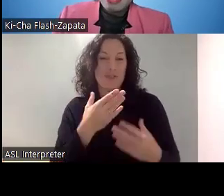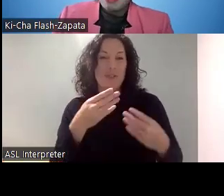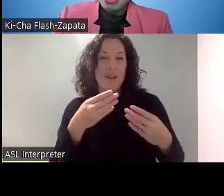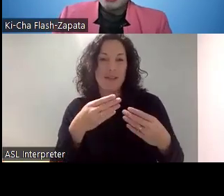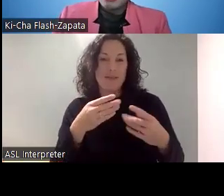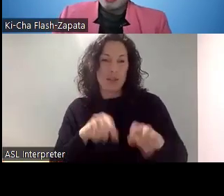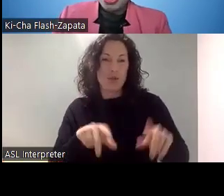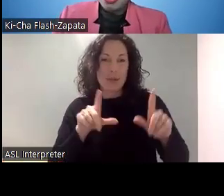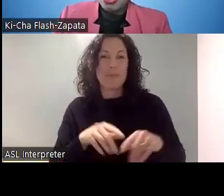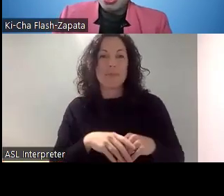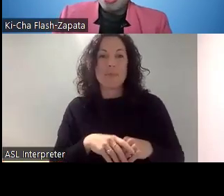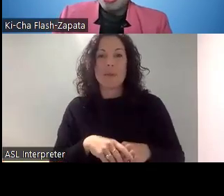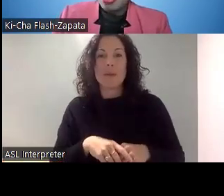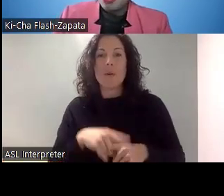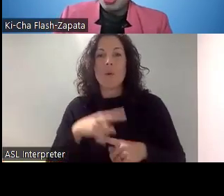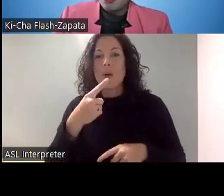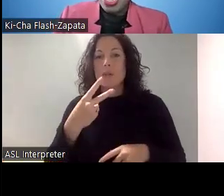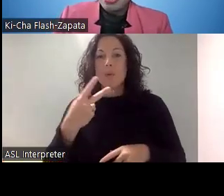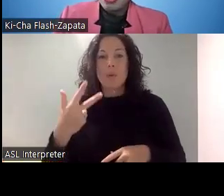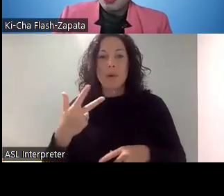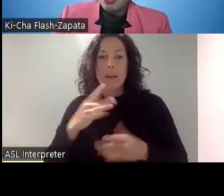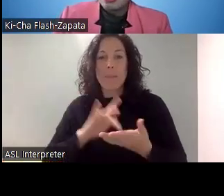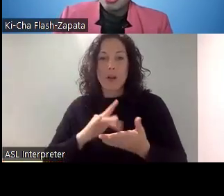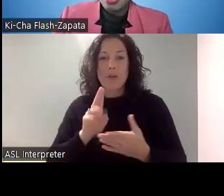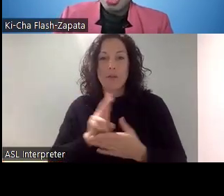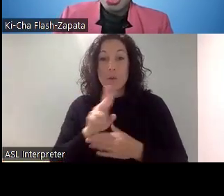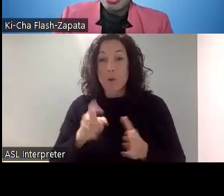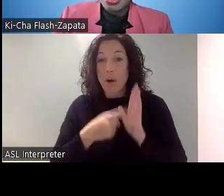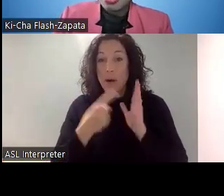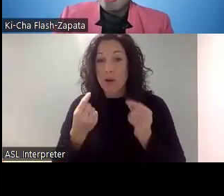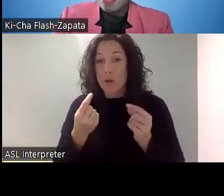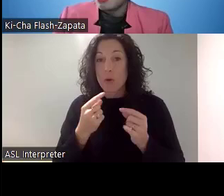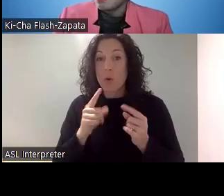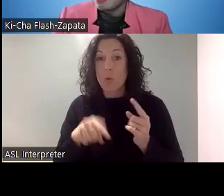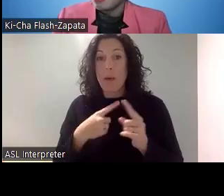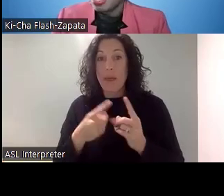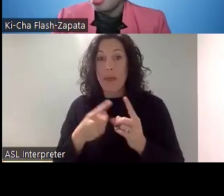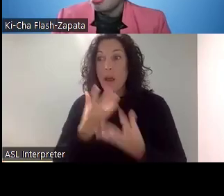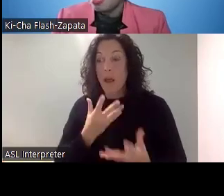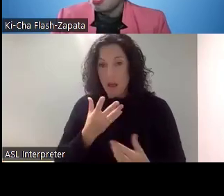What is 123 Medical University required to do once they were alerted to the facts of this case?